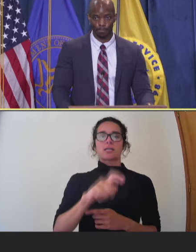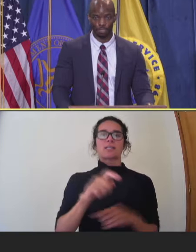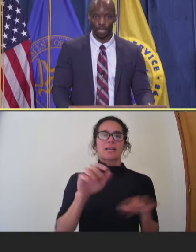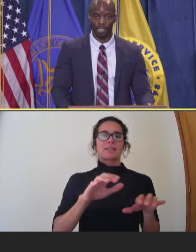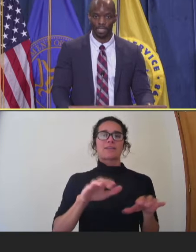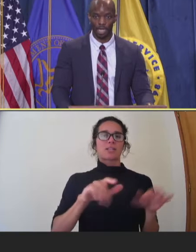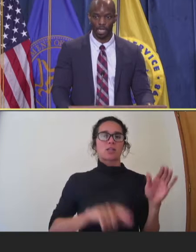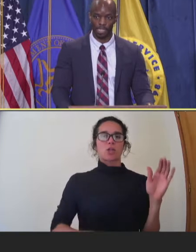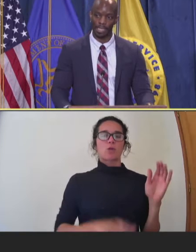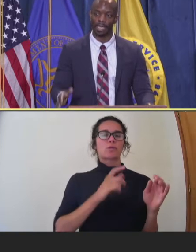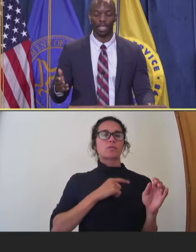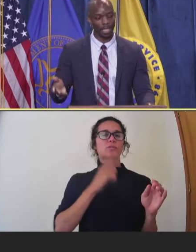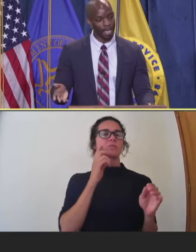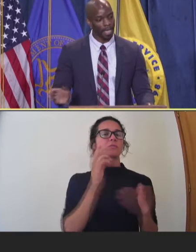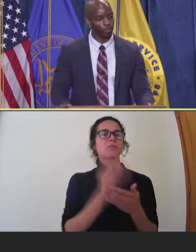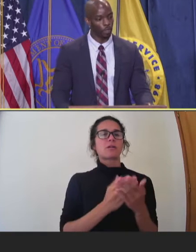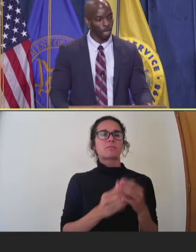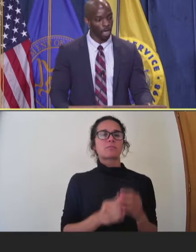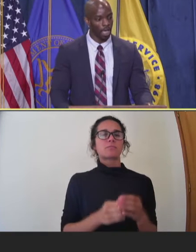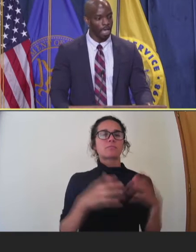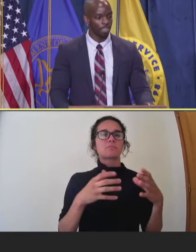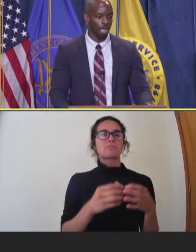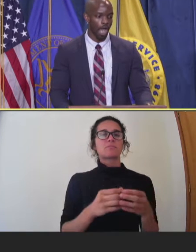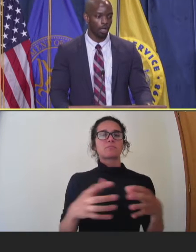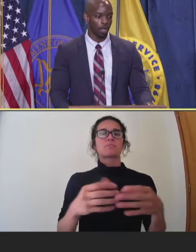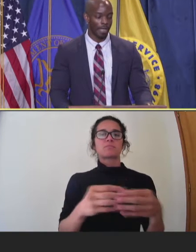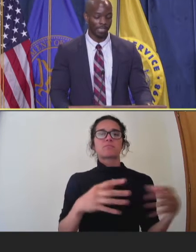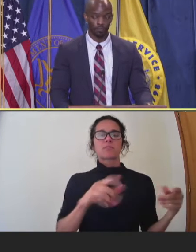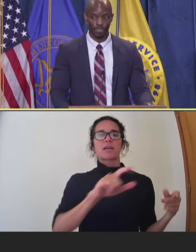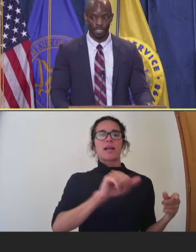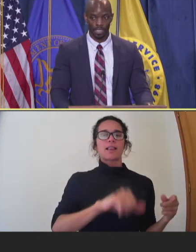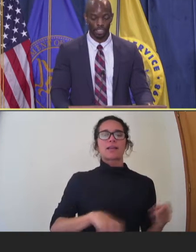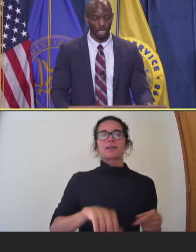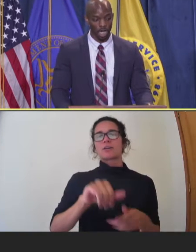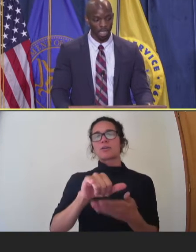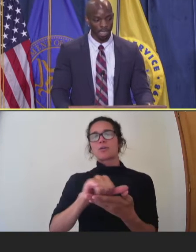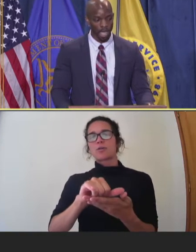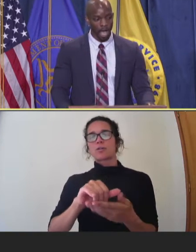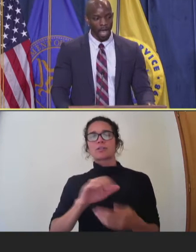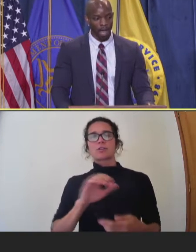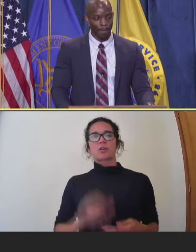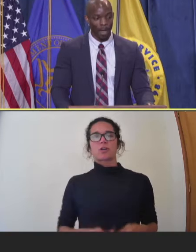metropolitan areas like LA, New York, Chicago, and as of recent, Charlotte.